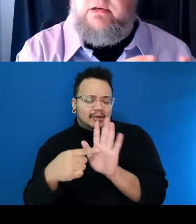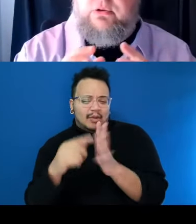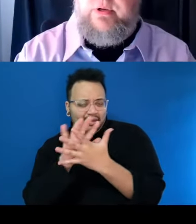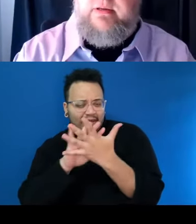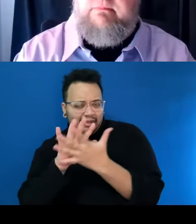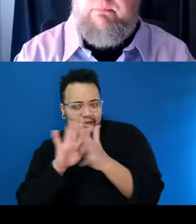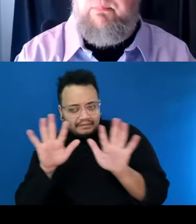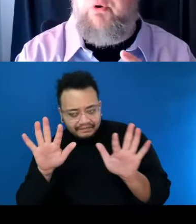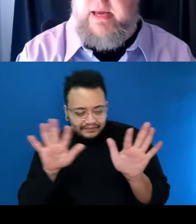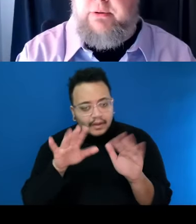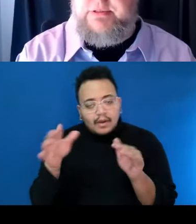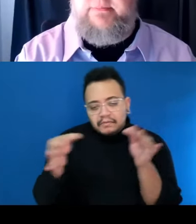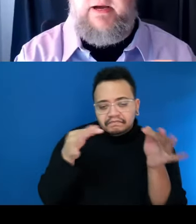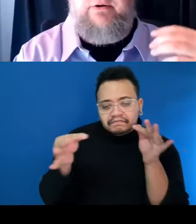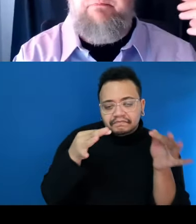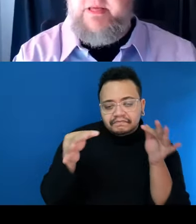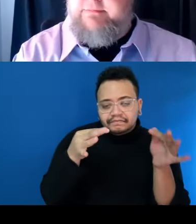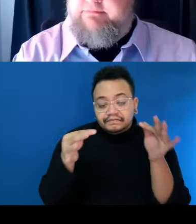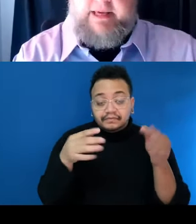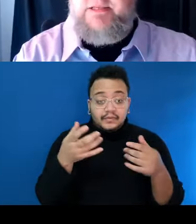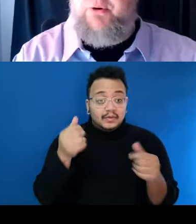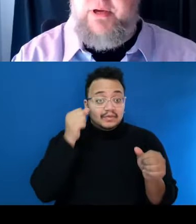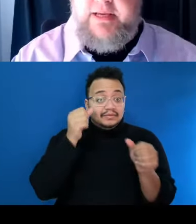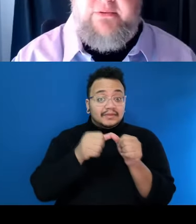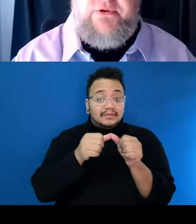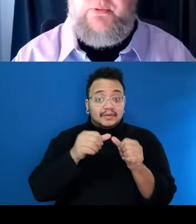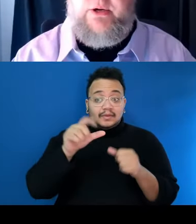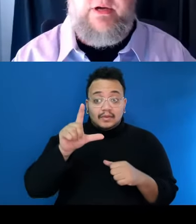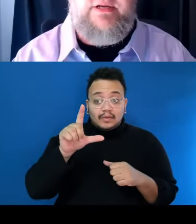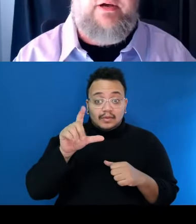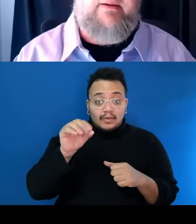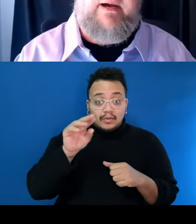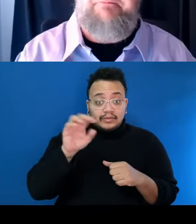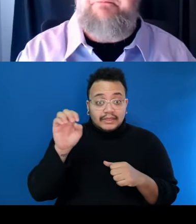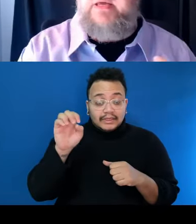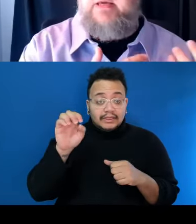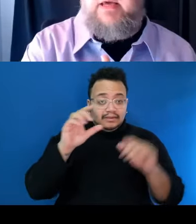that Loree broke out about, like smoking is the first one that we're gonna talk about.